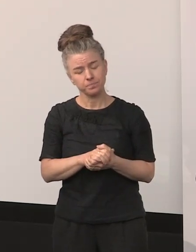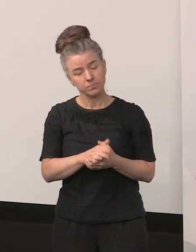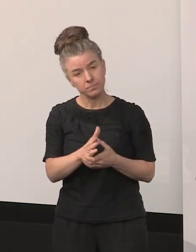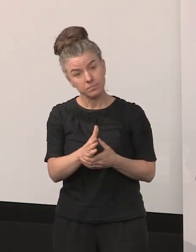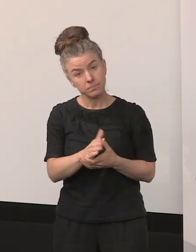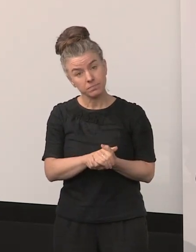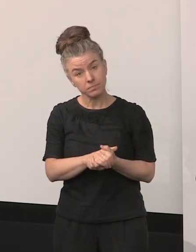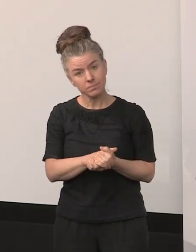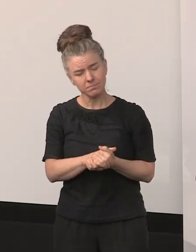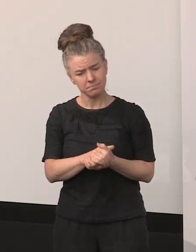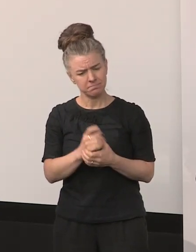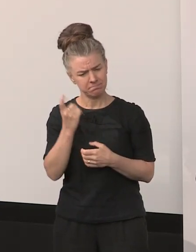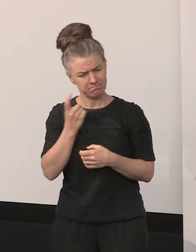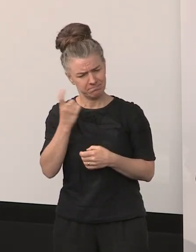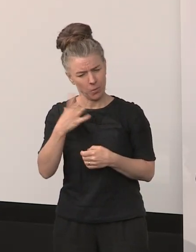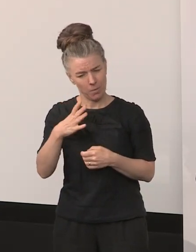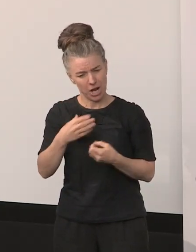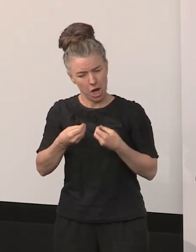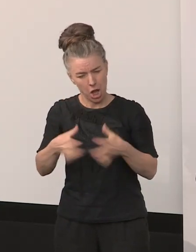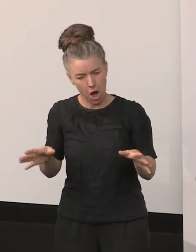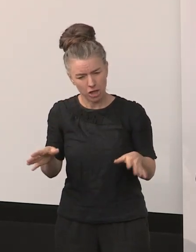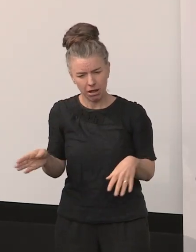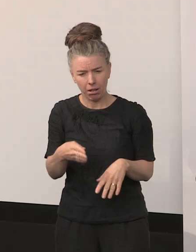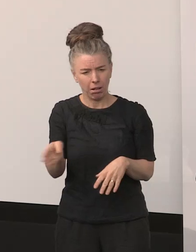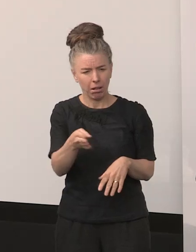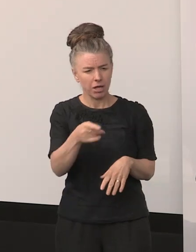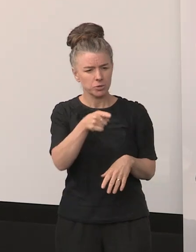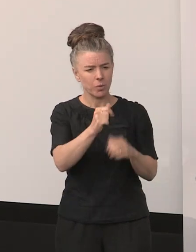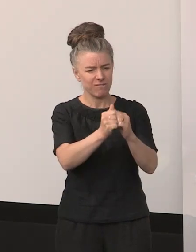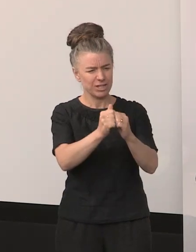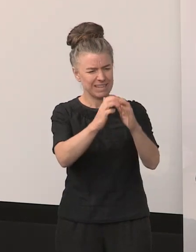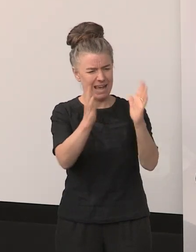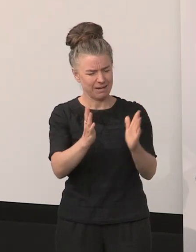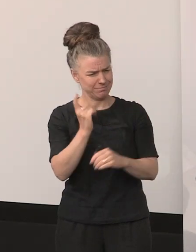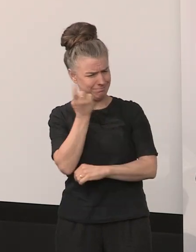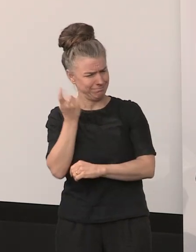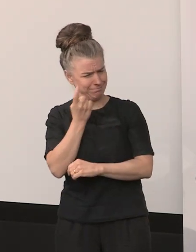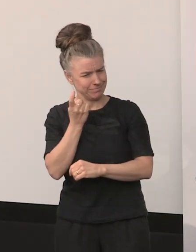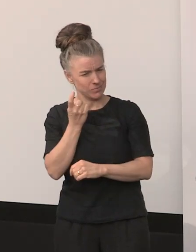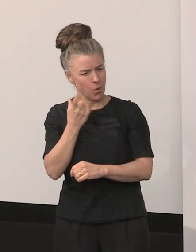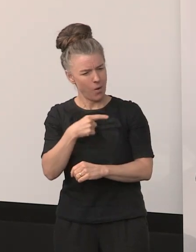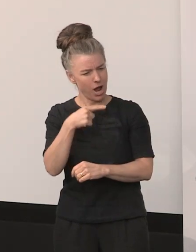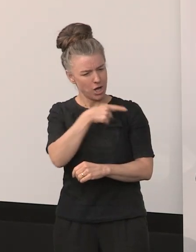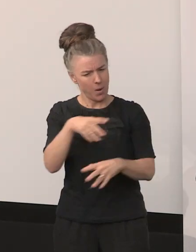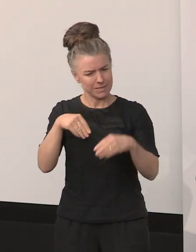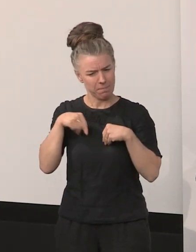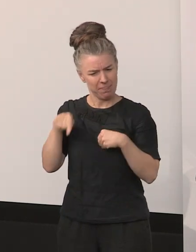to support them. So, I do want to make that point as well. Plausible, like